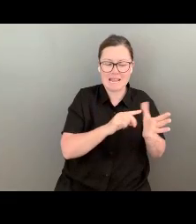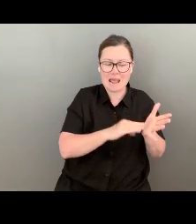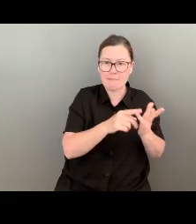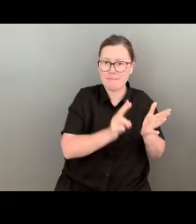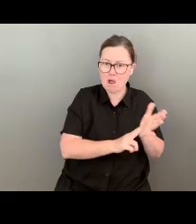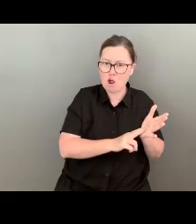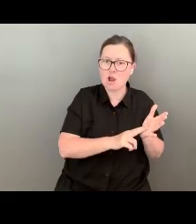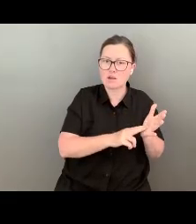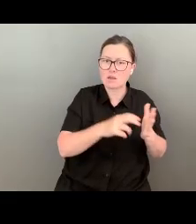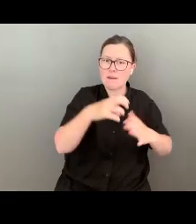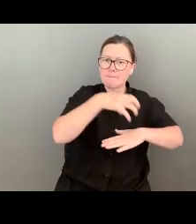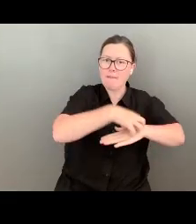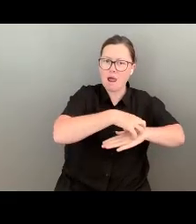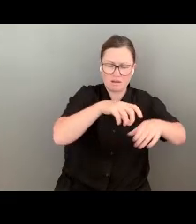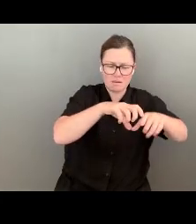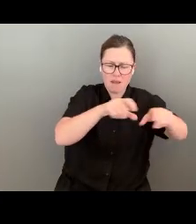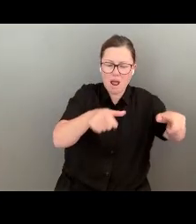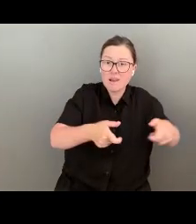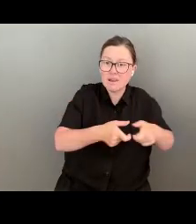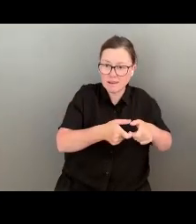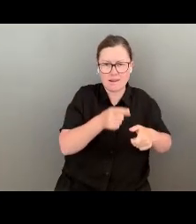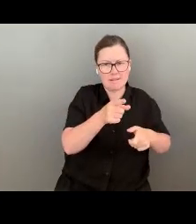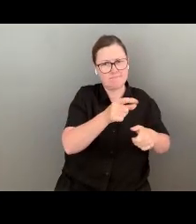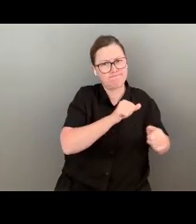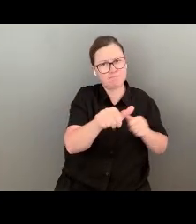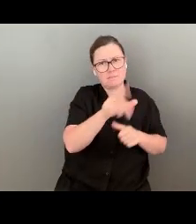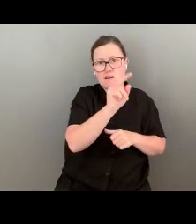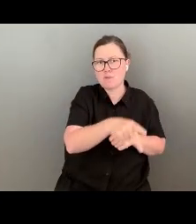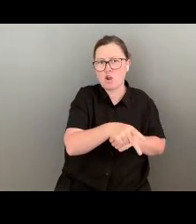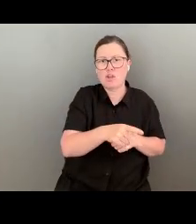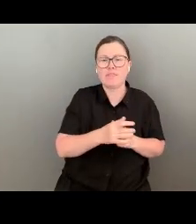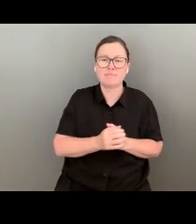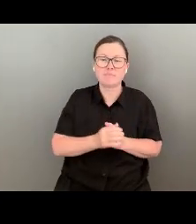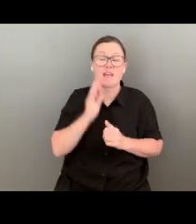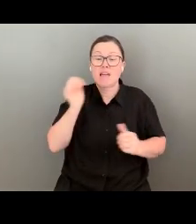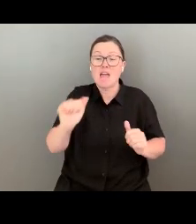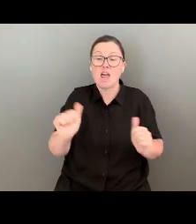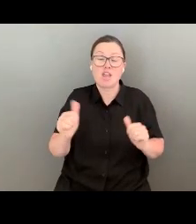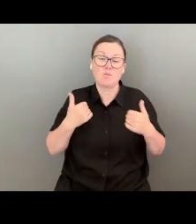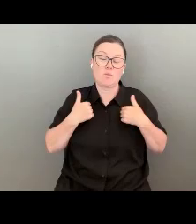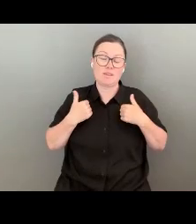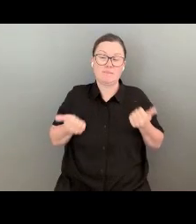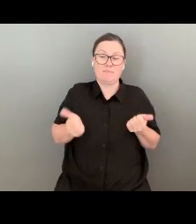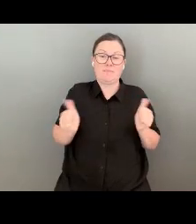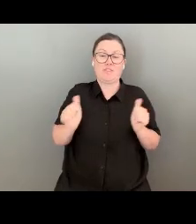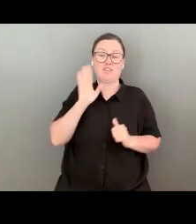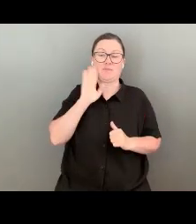Oh, cardamom. Yum. Okay. That's me. I've arrived for now.